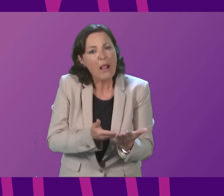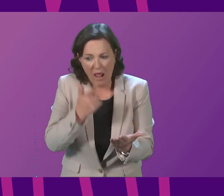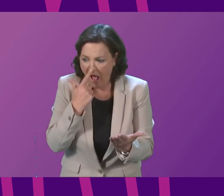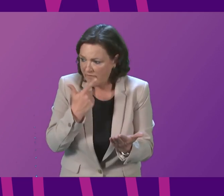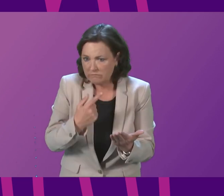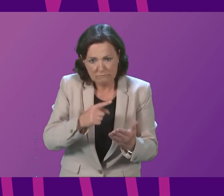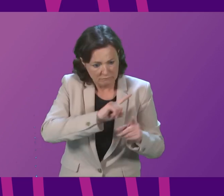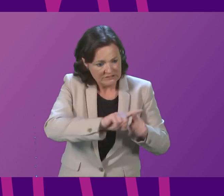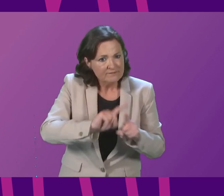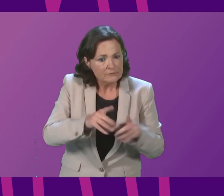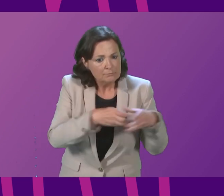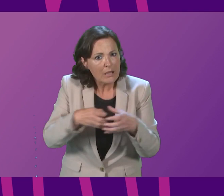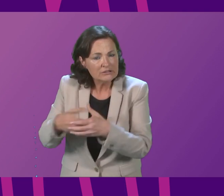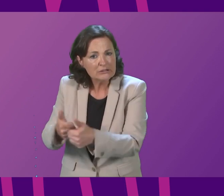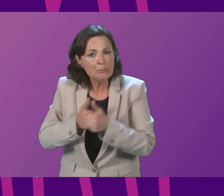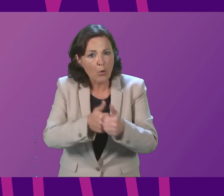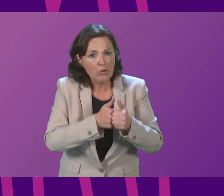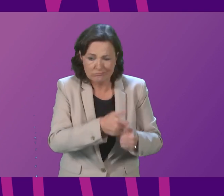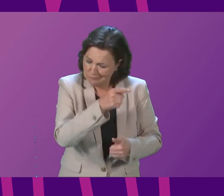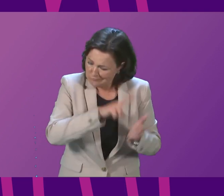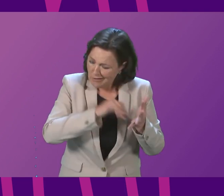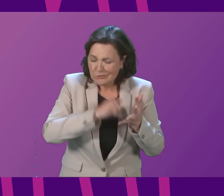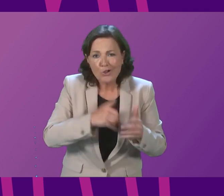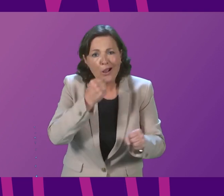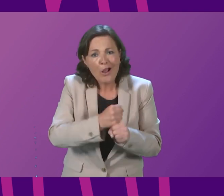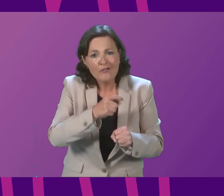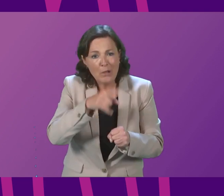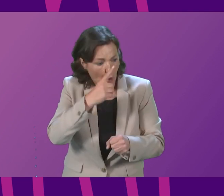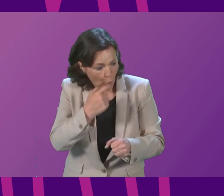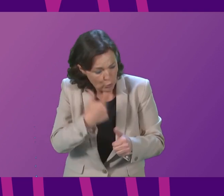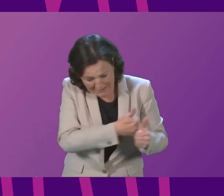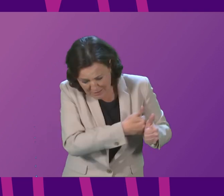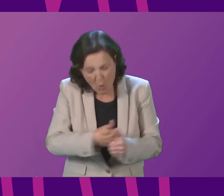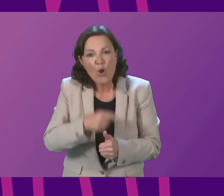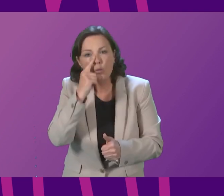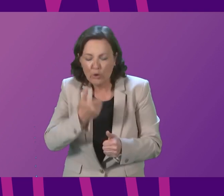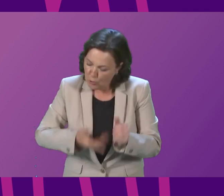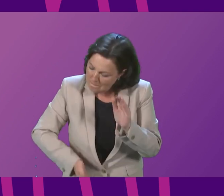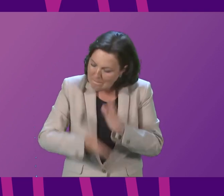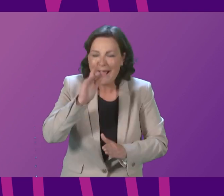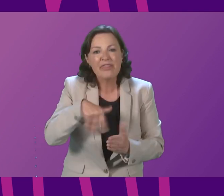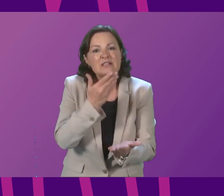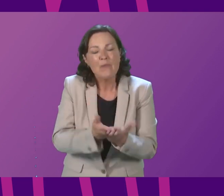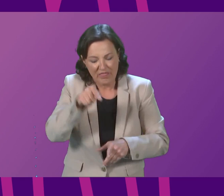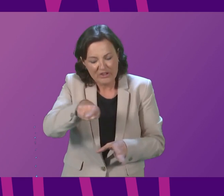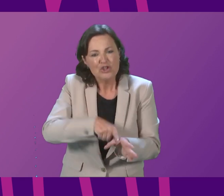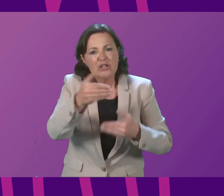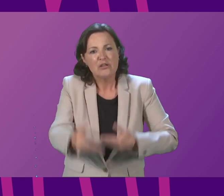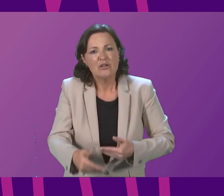Nicola Sturgeon’s Government could throw its weight behind it and we could pass that bill now, this year.